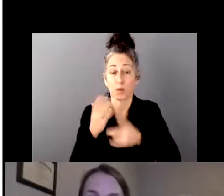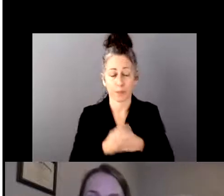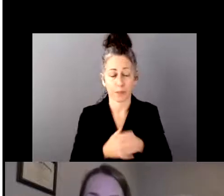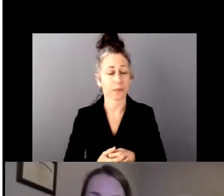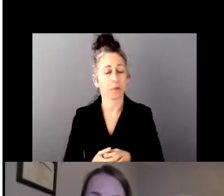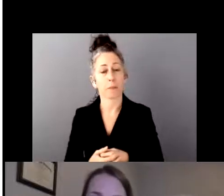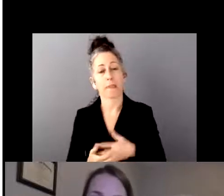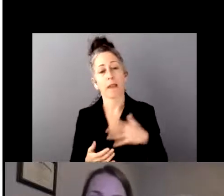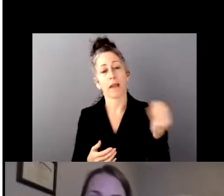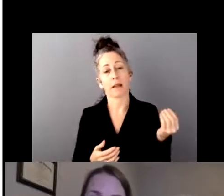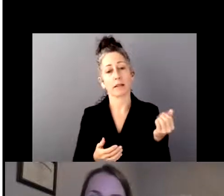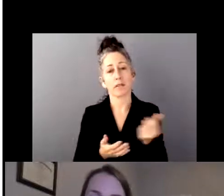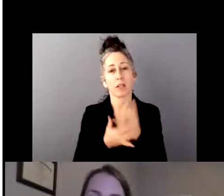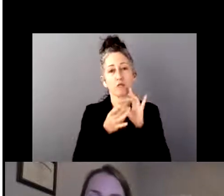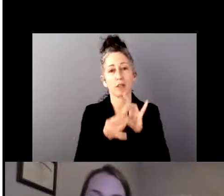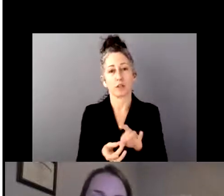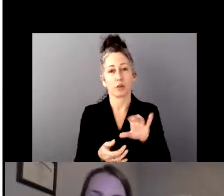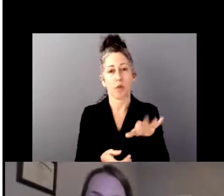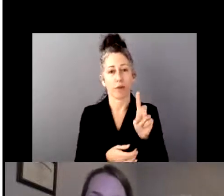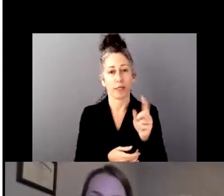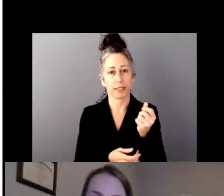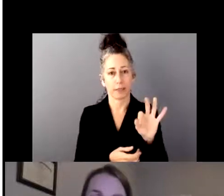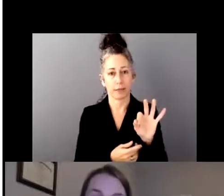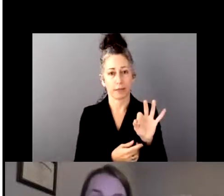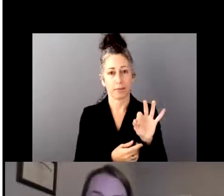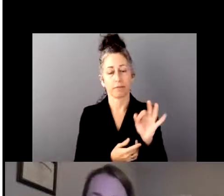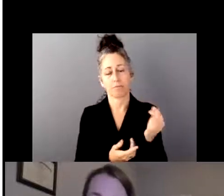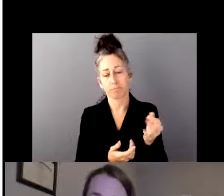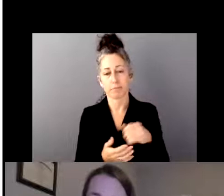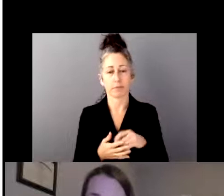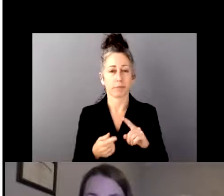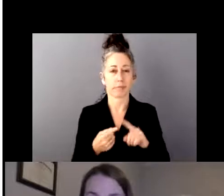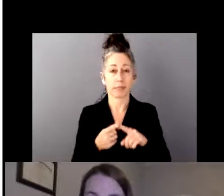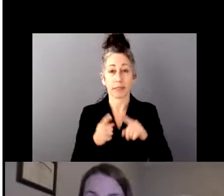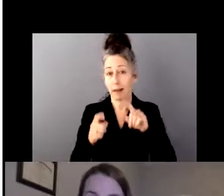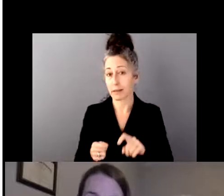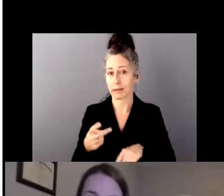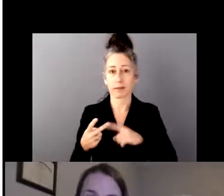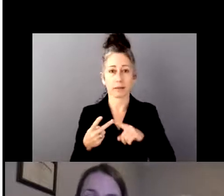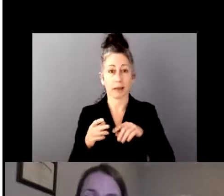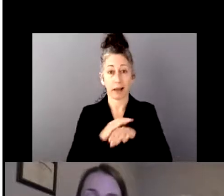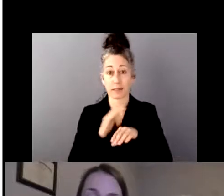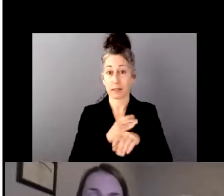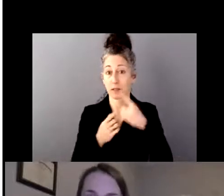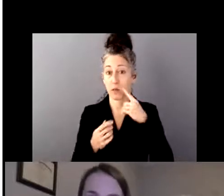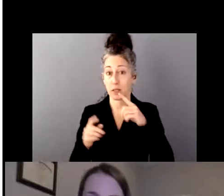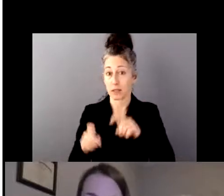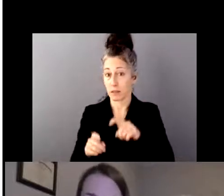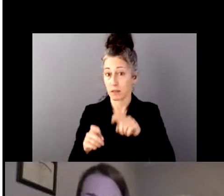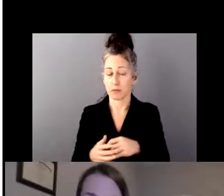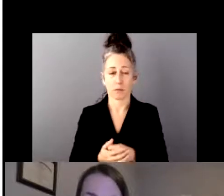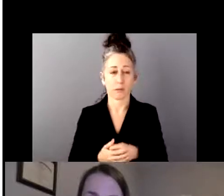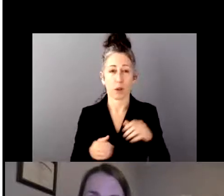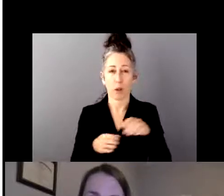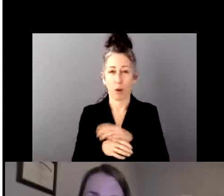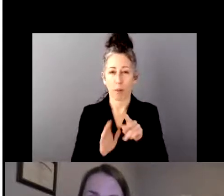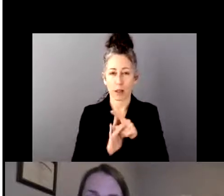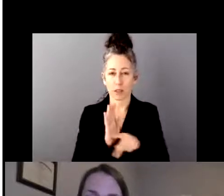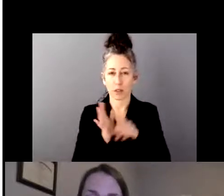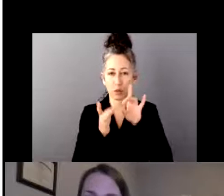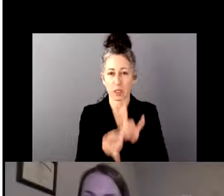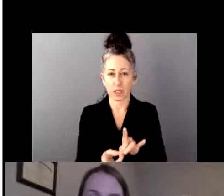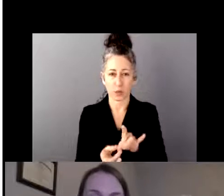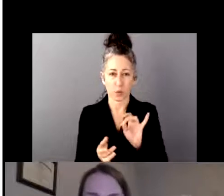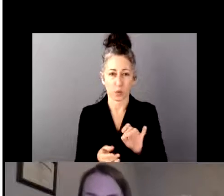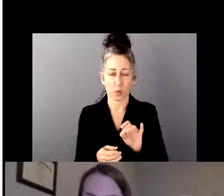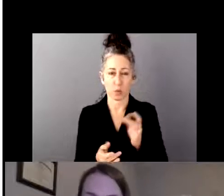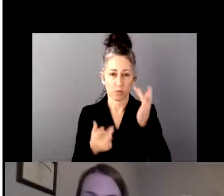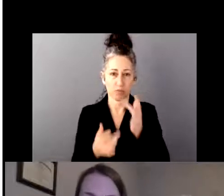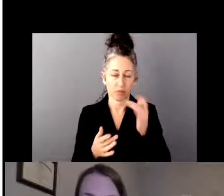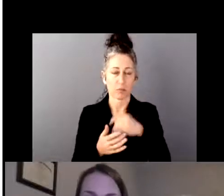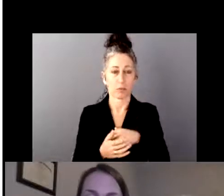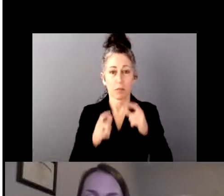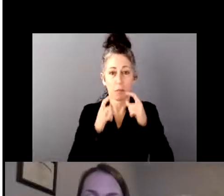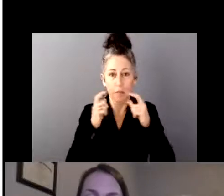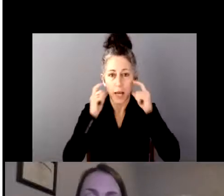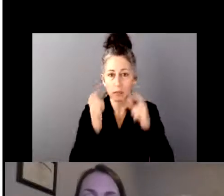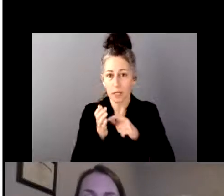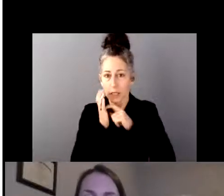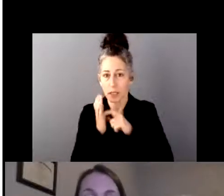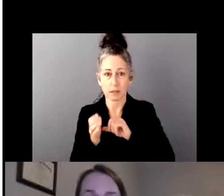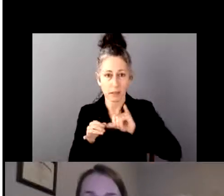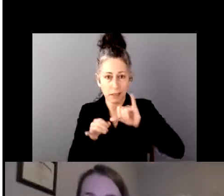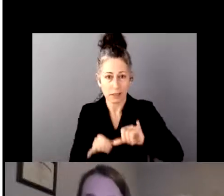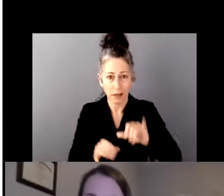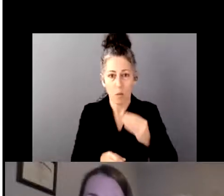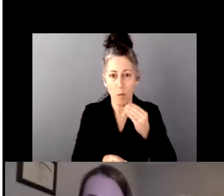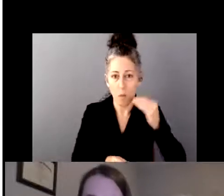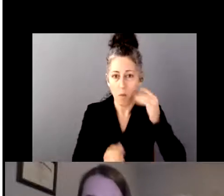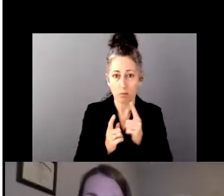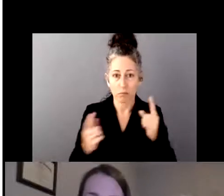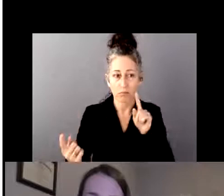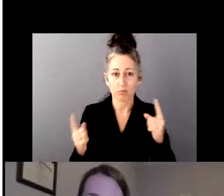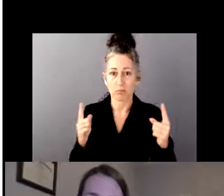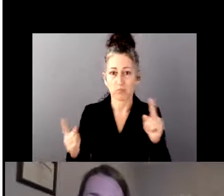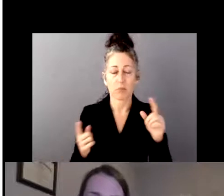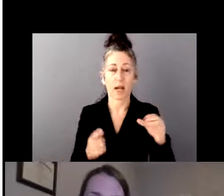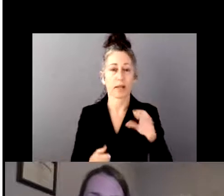variables related to COVID-19, including things like COVID-19 testing, how accessible is it? What are the local policies related to COVID-19? Things like mask mandates, stay-at-home orders, as well as cell phone mobility data that can kind of show in a given county how